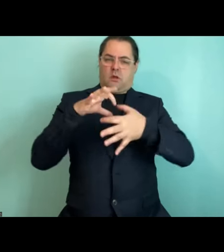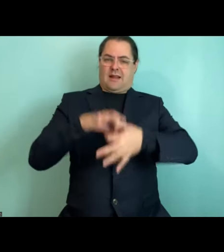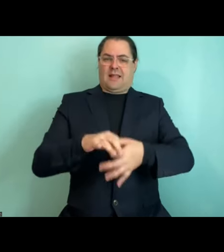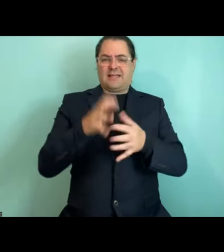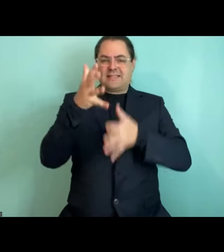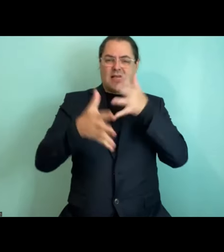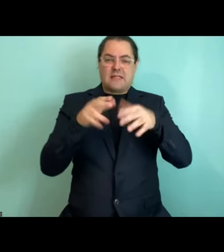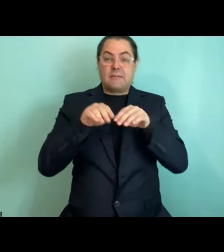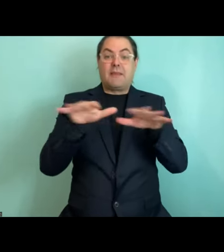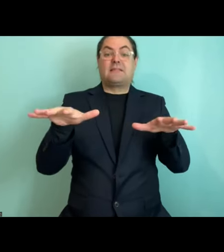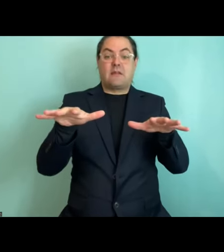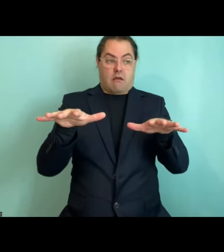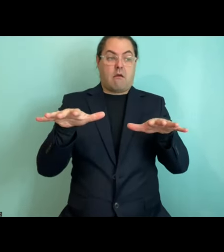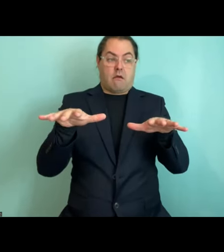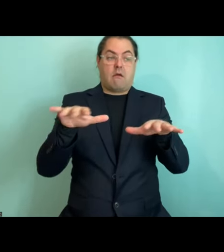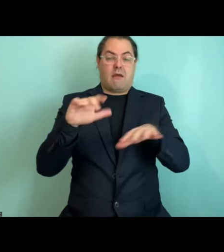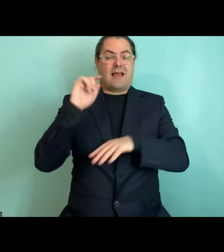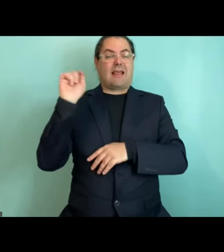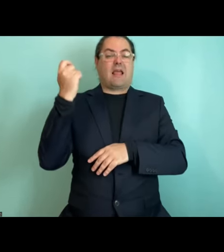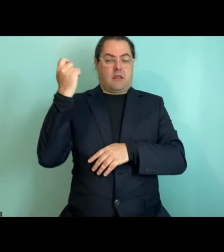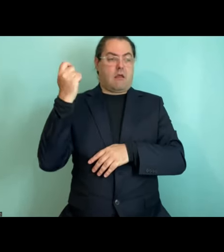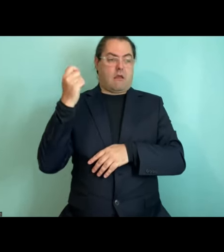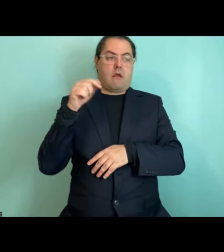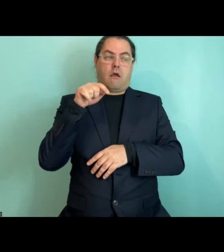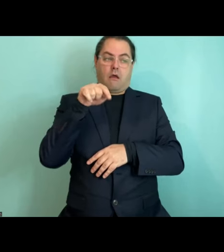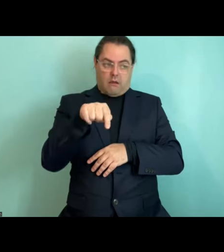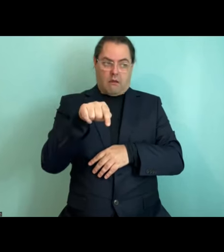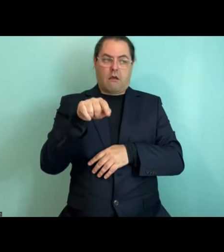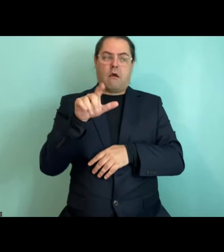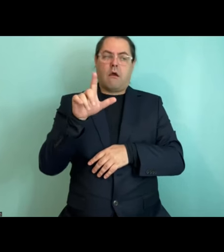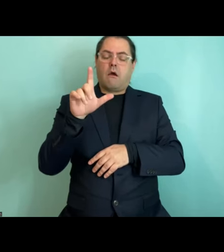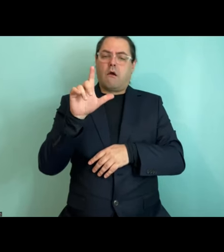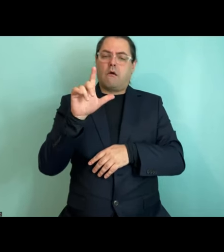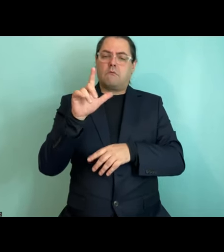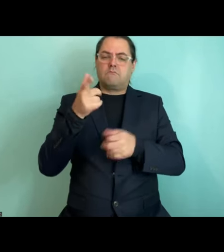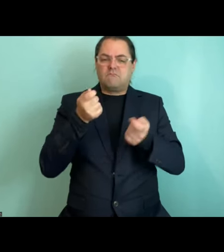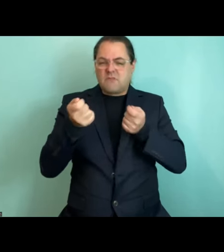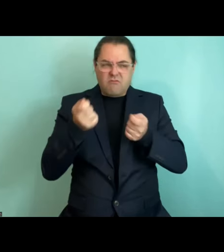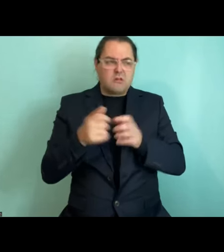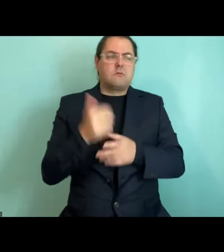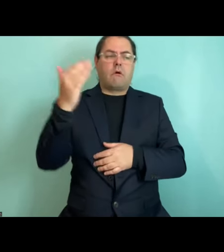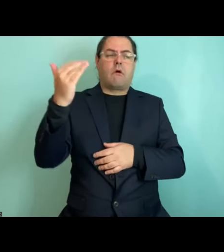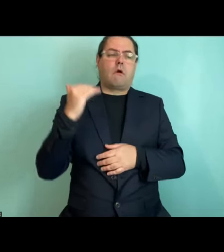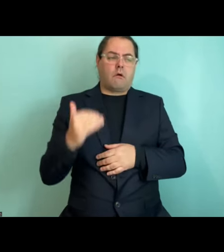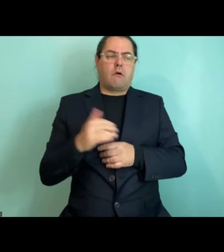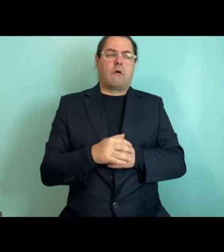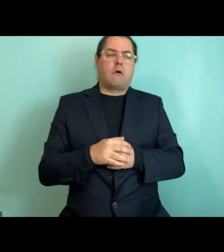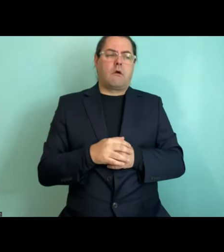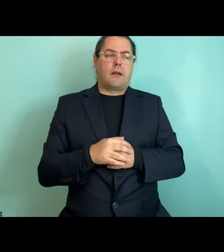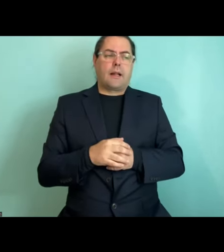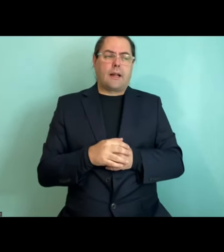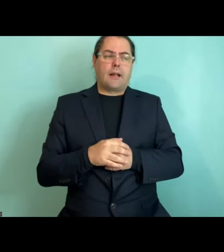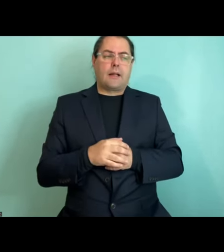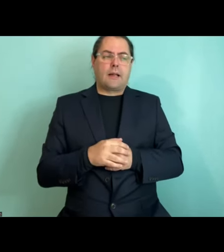a participant. It wasn't ever knocking the pen pal up all the blue coupe Mikko boo facility